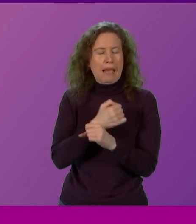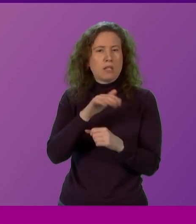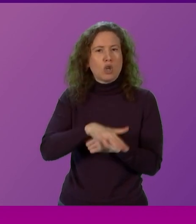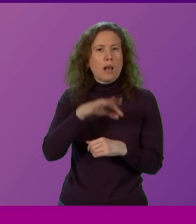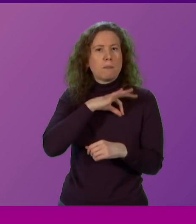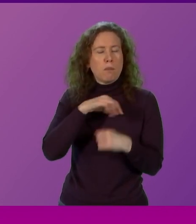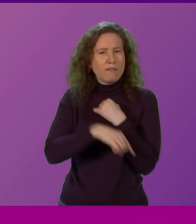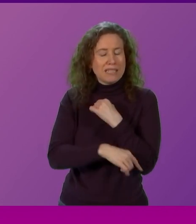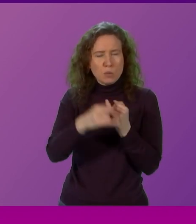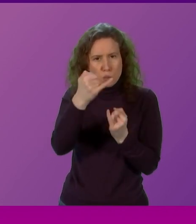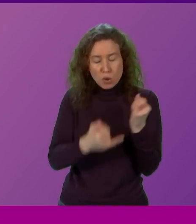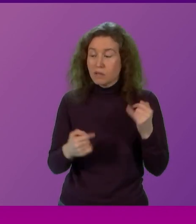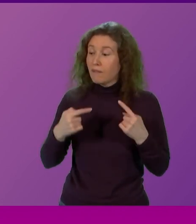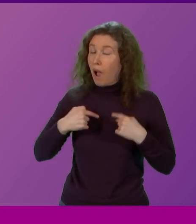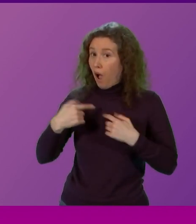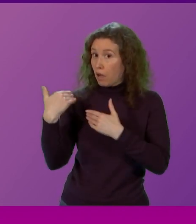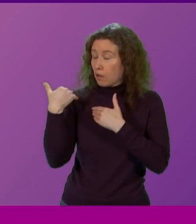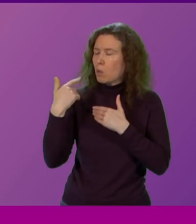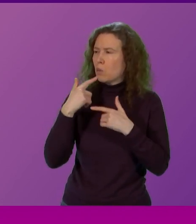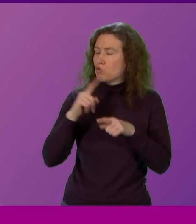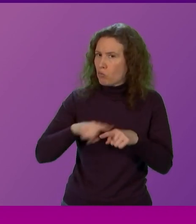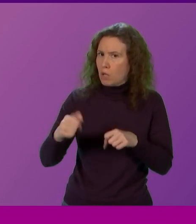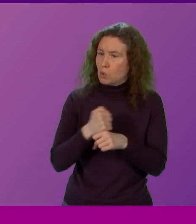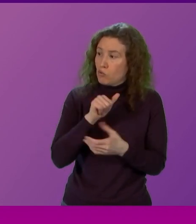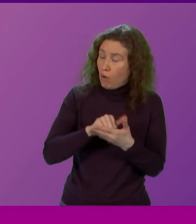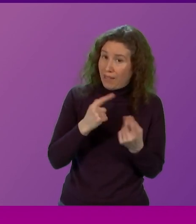For our part, we will continue to seek to do the right things through our social security